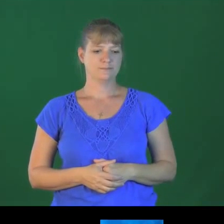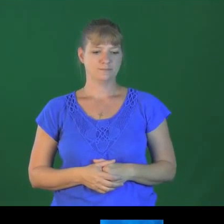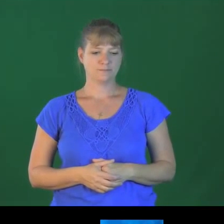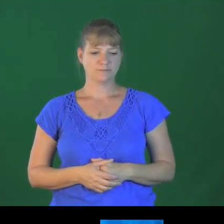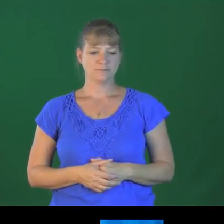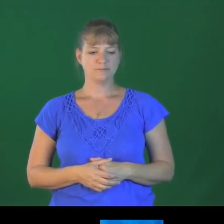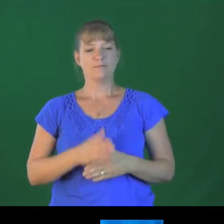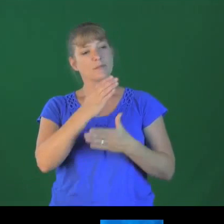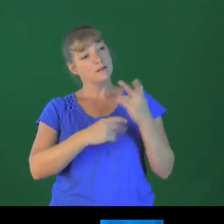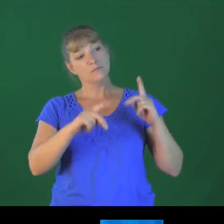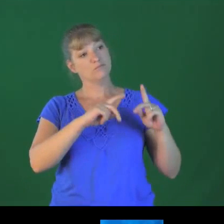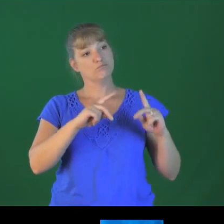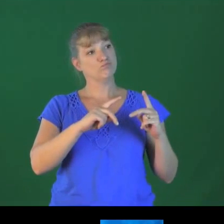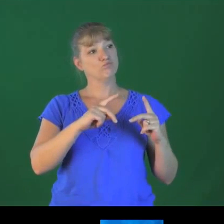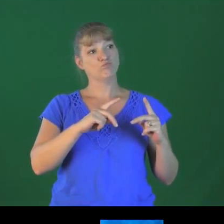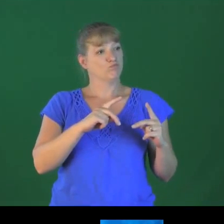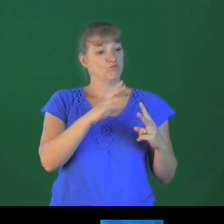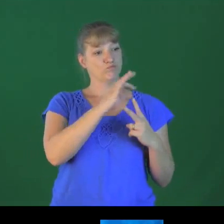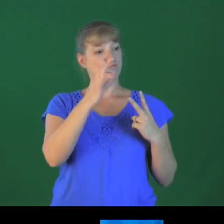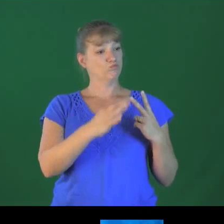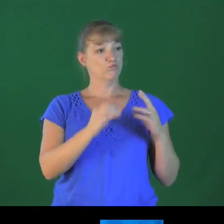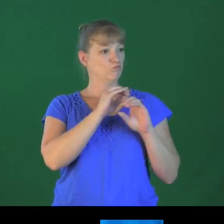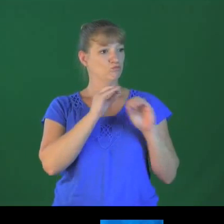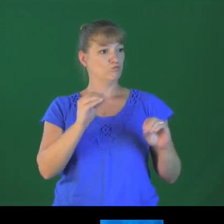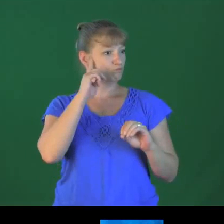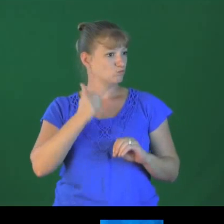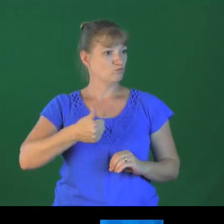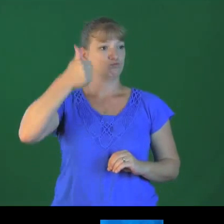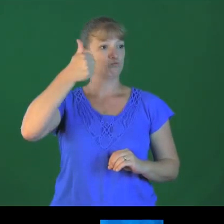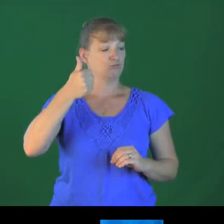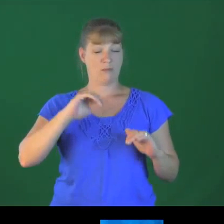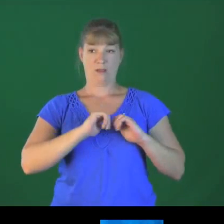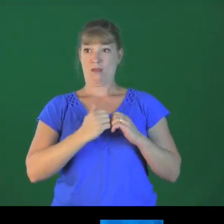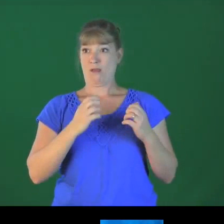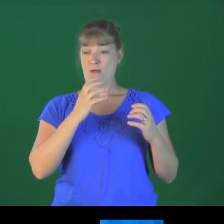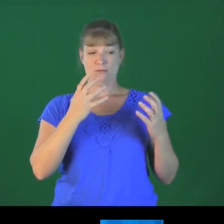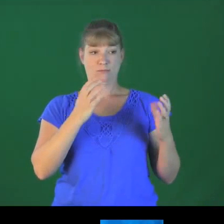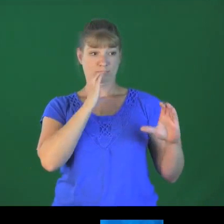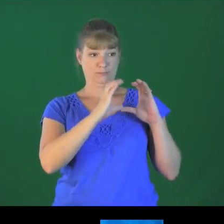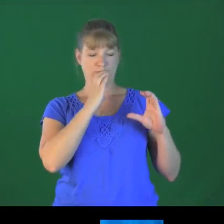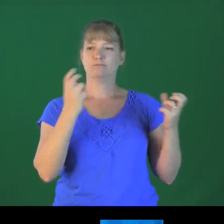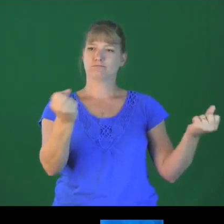Some people choose not to use amplification, and they communicate using sign language.